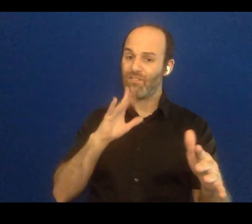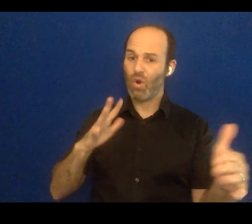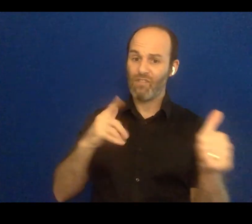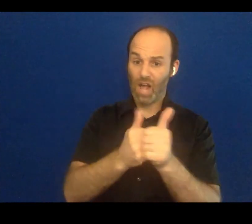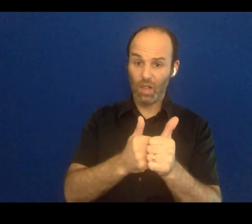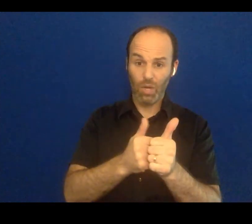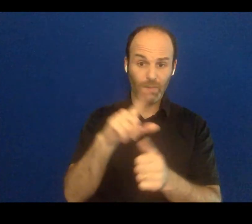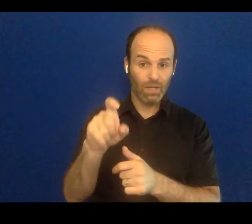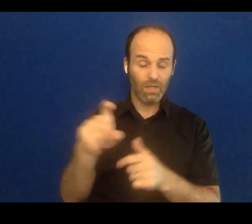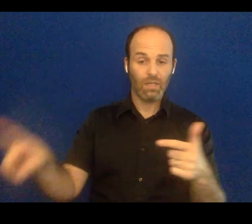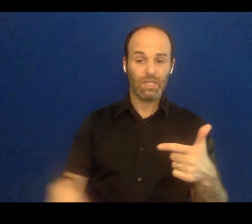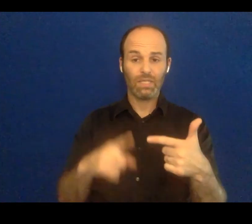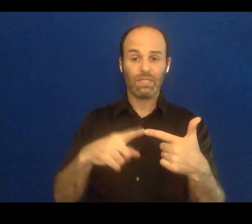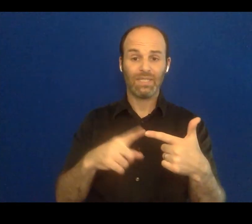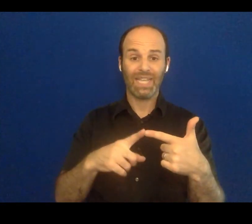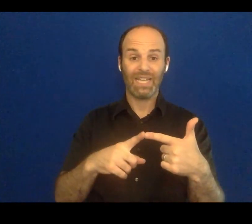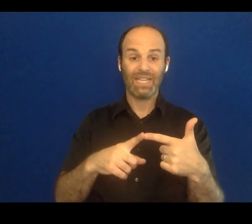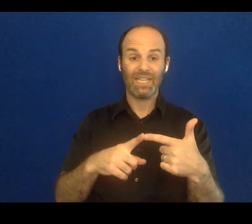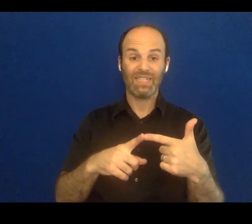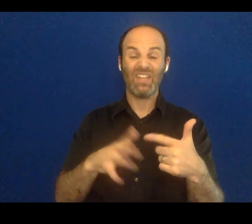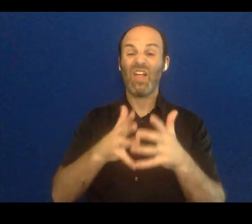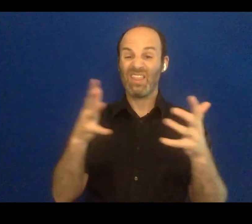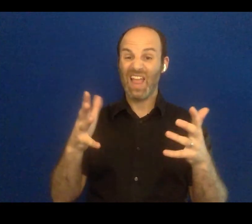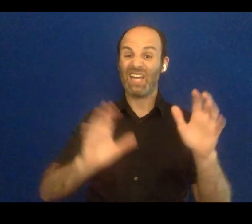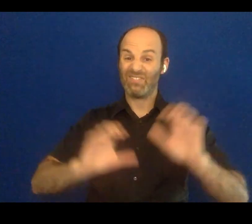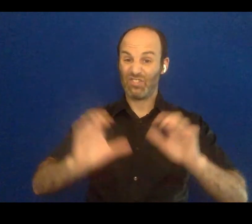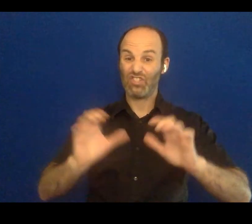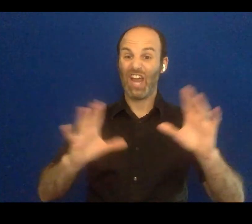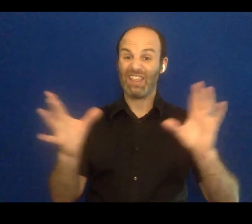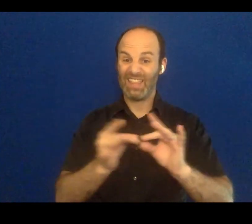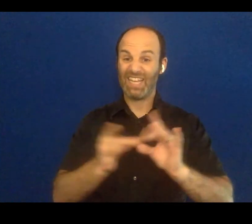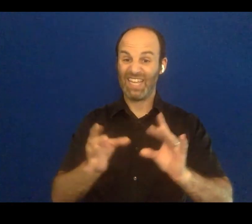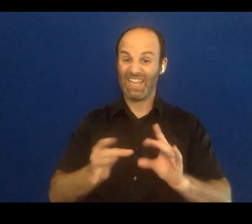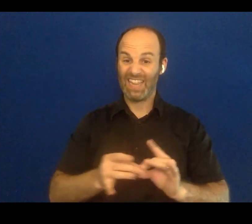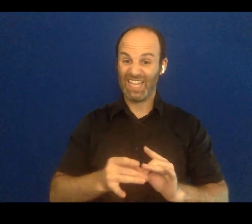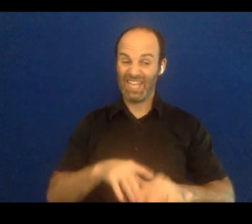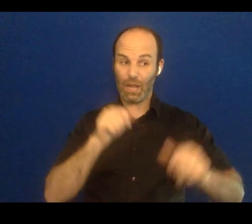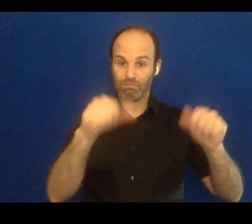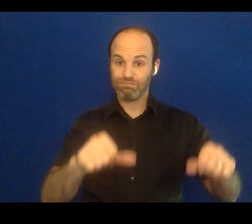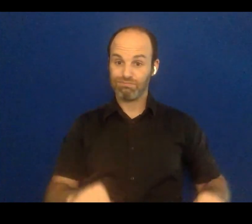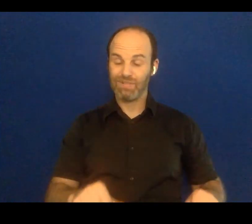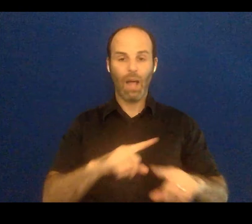THE SECOND QUESTION IS THERE ARE A LOT OF LINKS IN THE CHAT BUT I